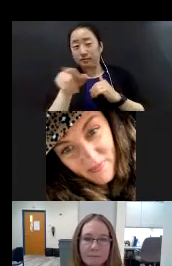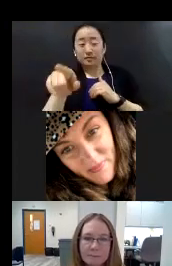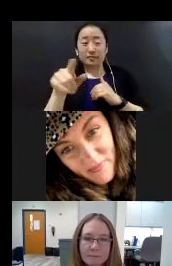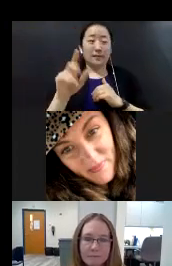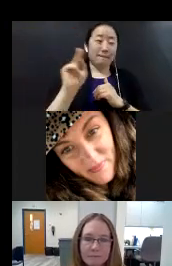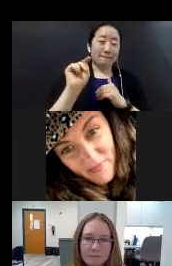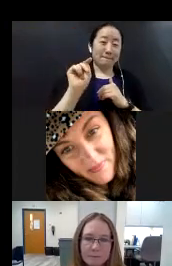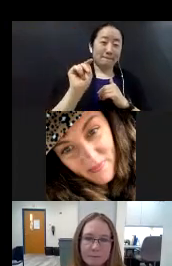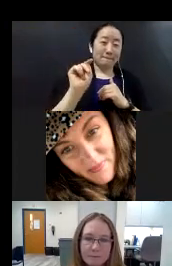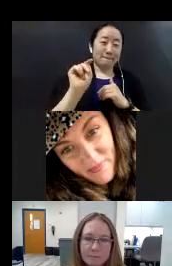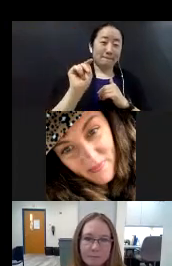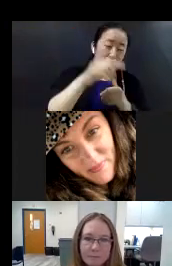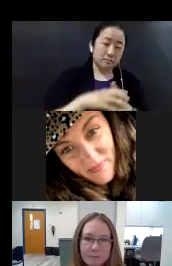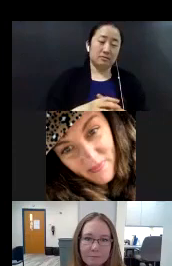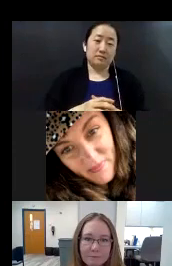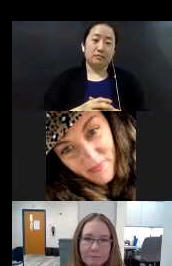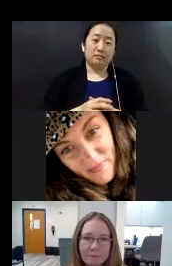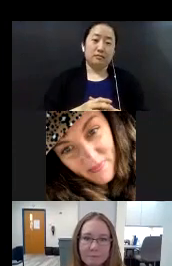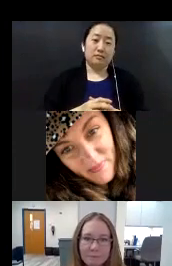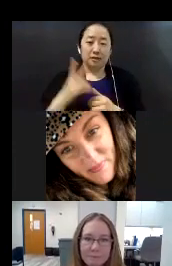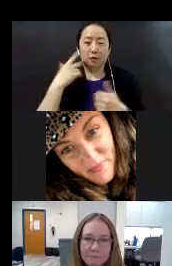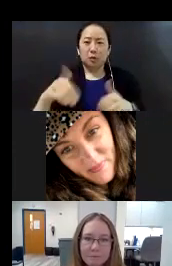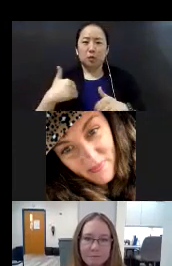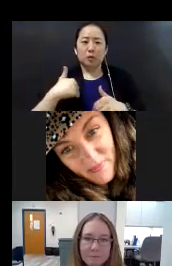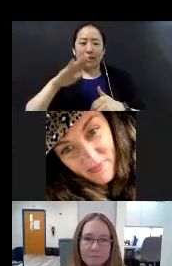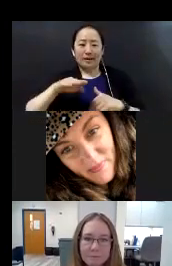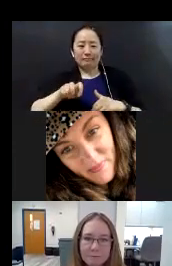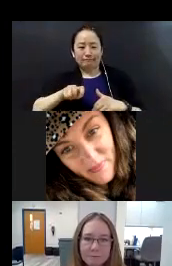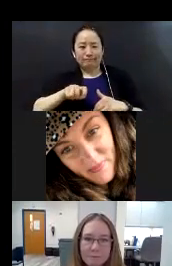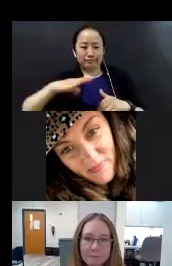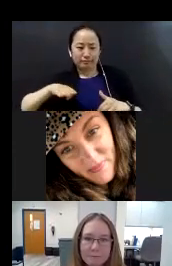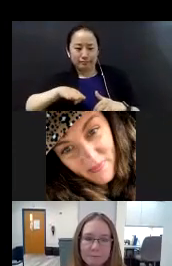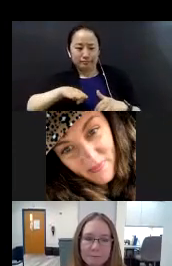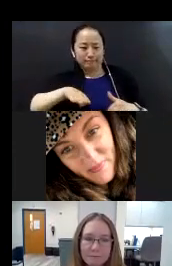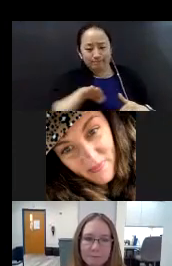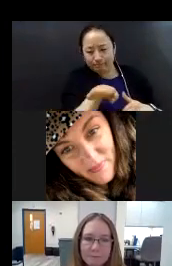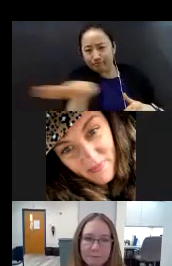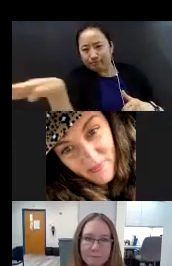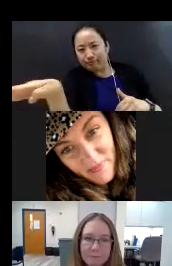SEE THAT THERE IS A MAJOR 90-DEGREE TURN. THEN HE WOULD HAVE TO TURN AGAIN.